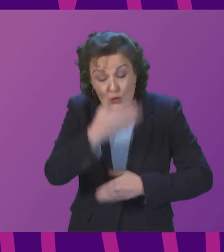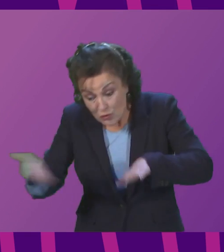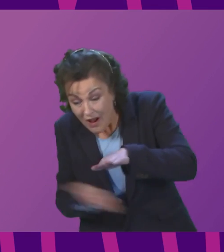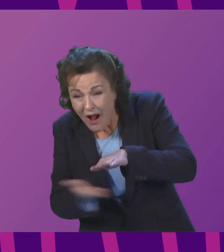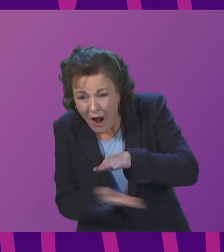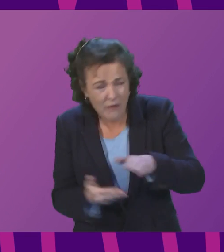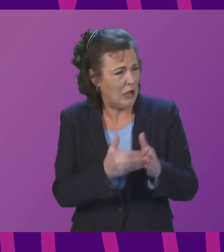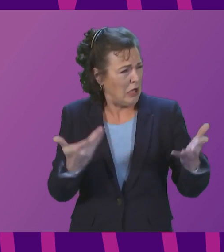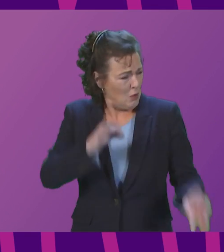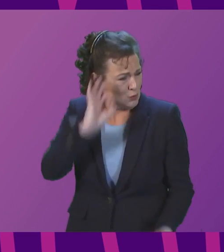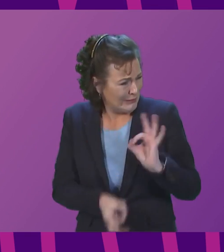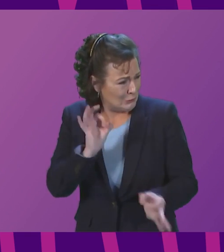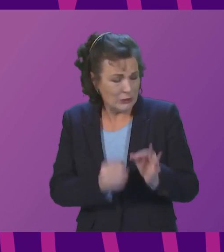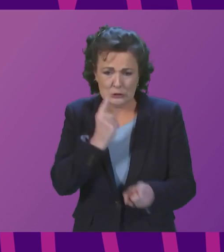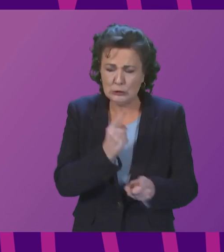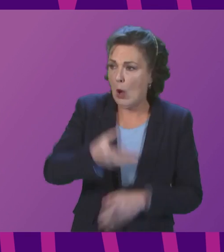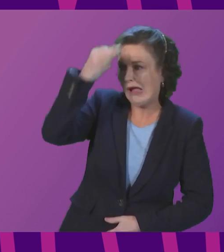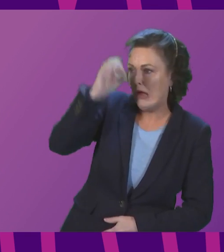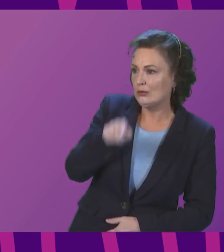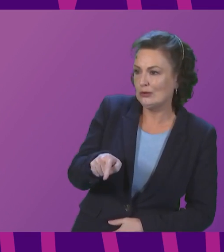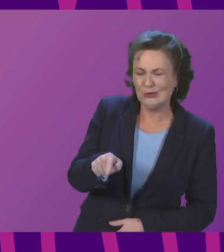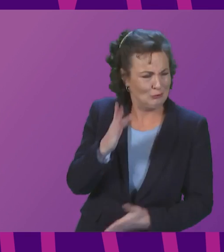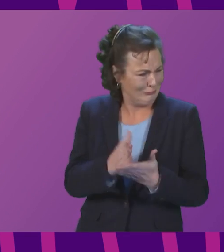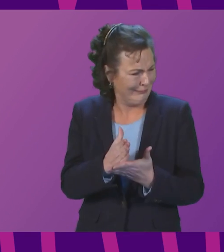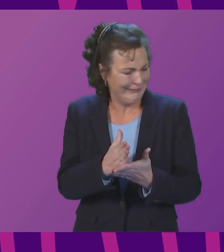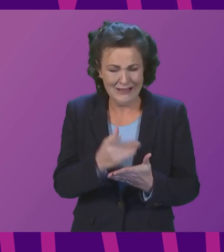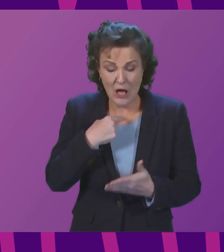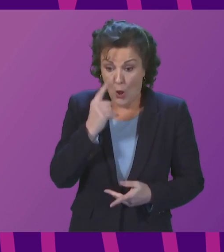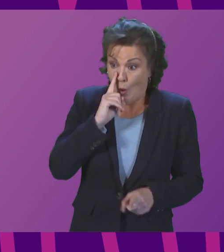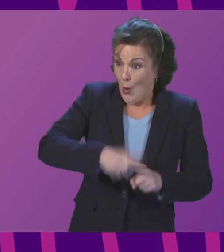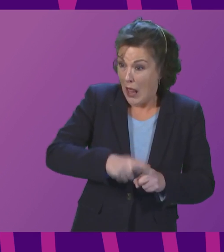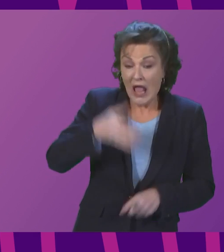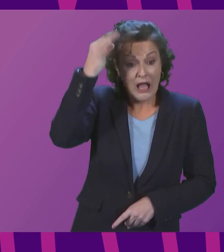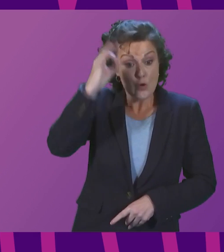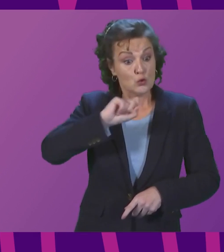It will be councils that are led by the SNP and the Labour Party that will introduce the